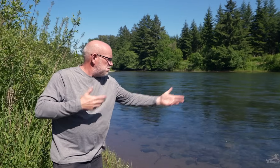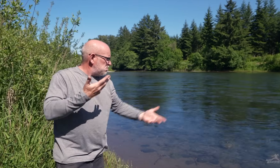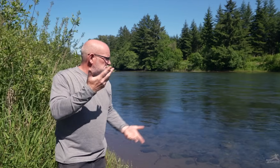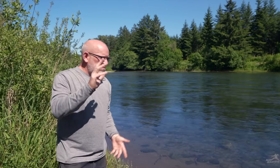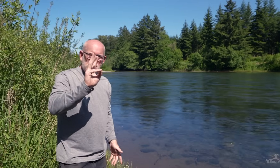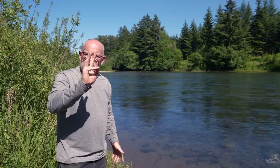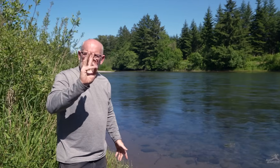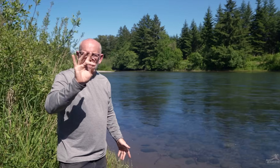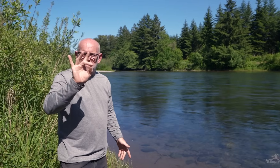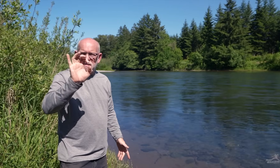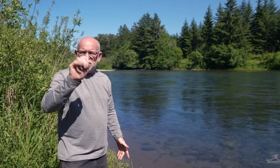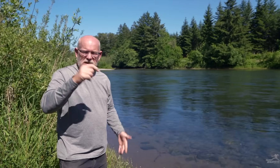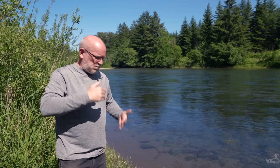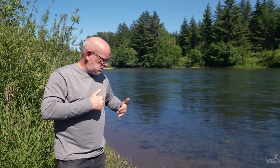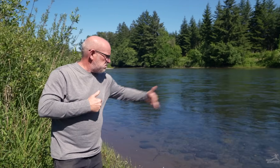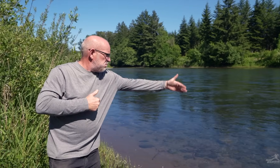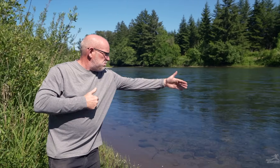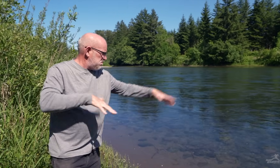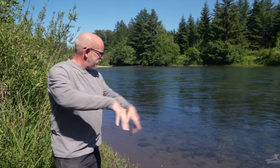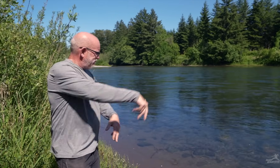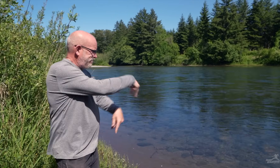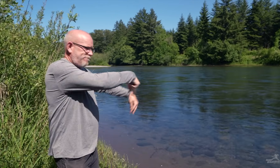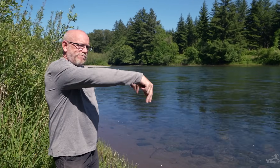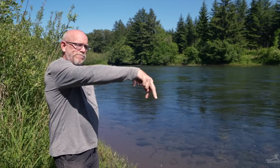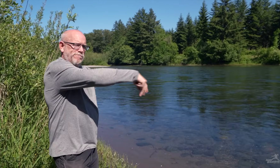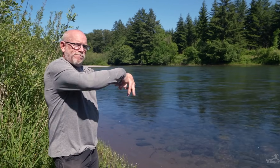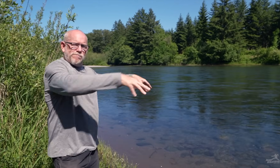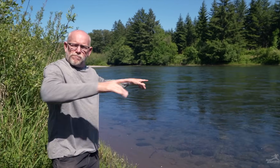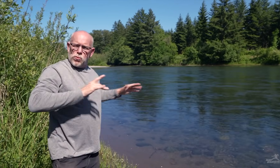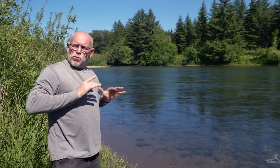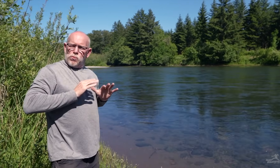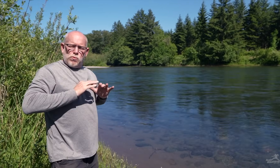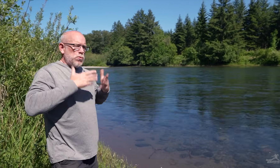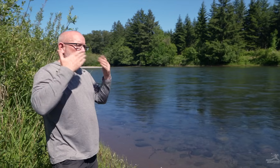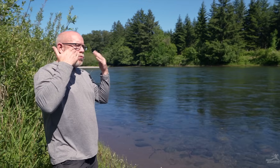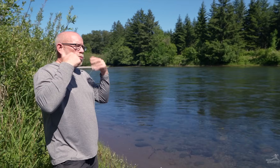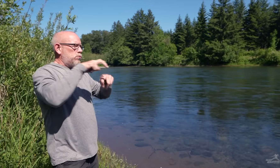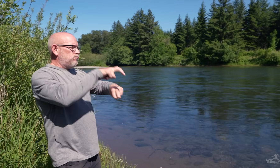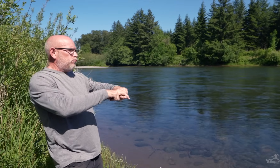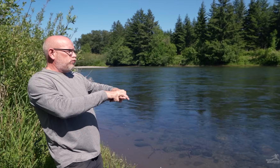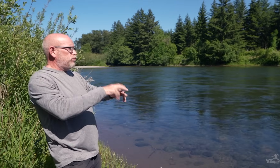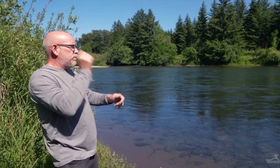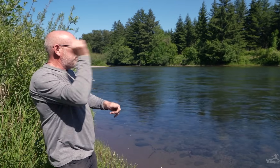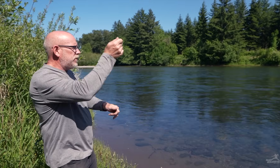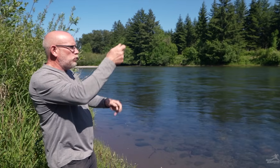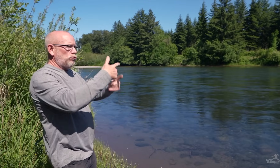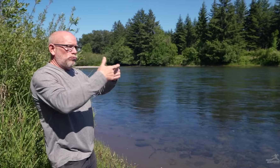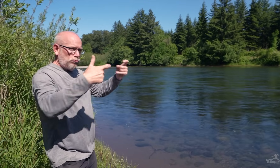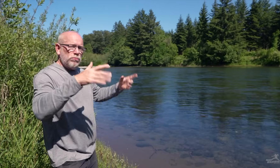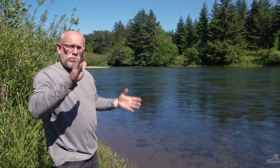The difference is around 6–8 feet. So cool to just sit down and fish!